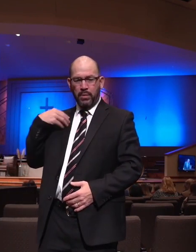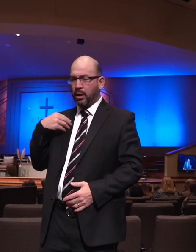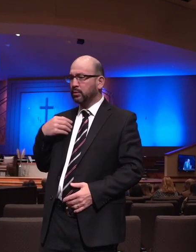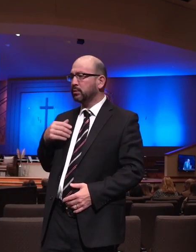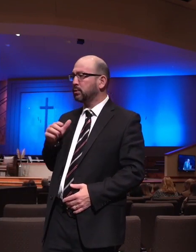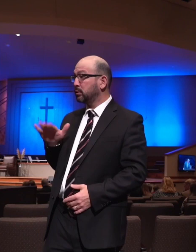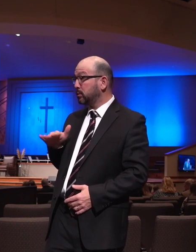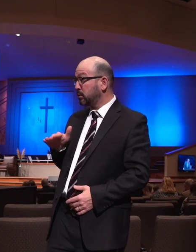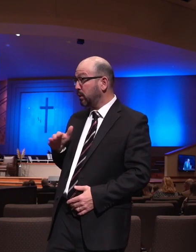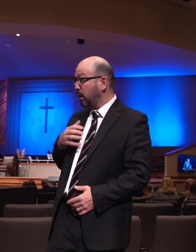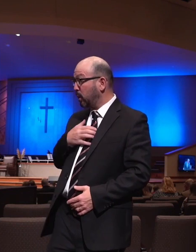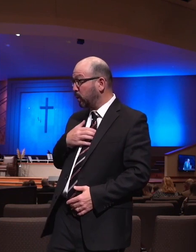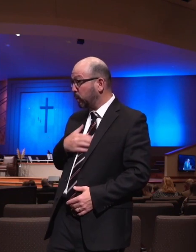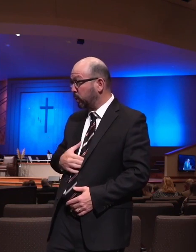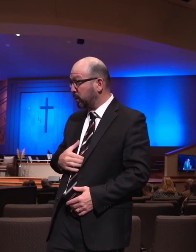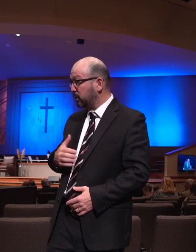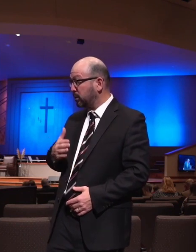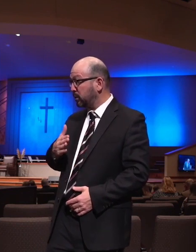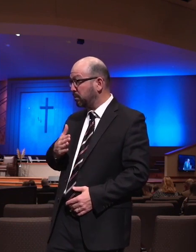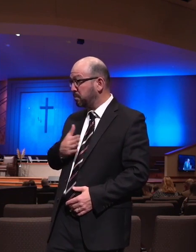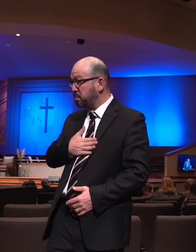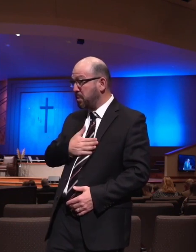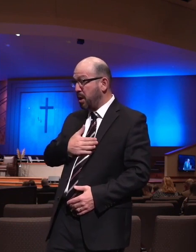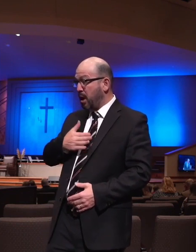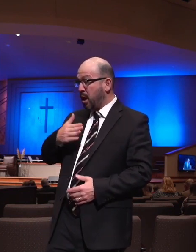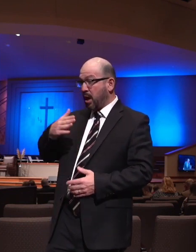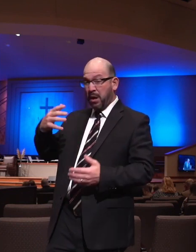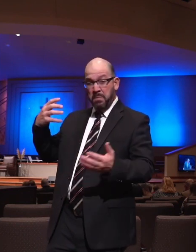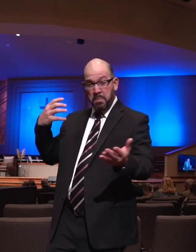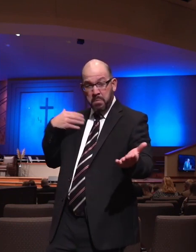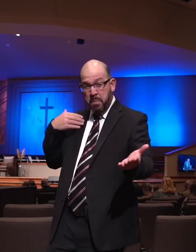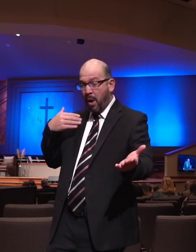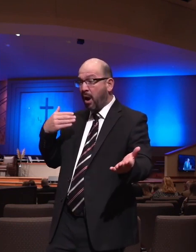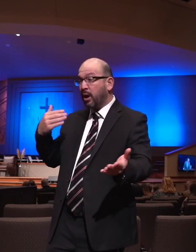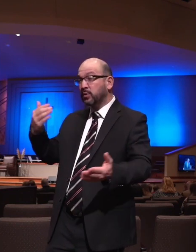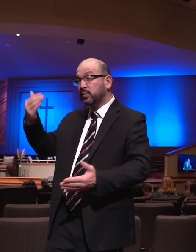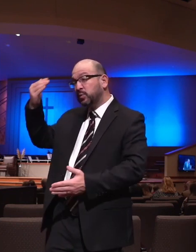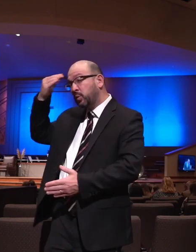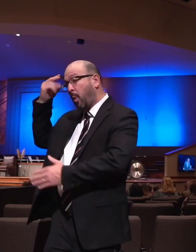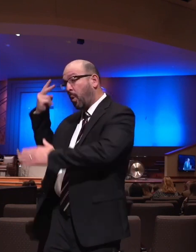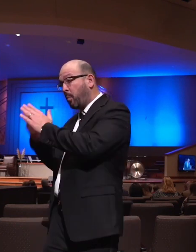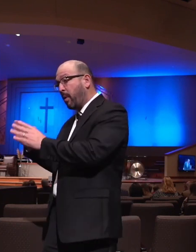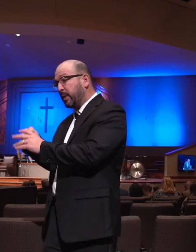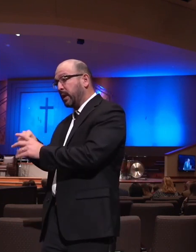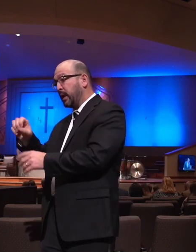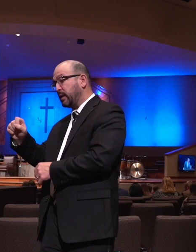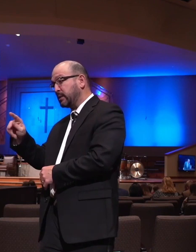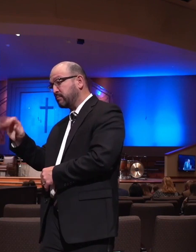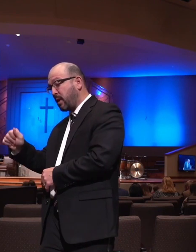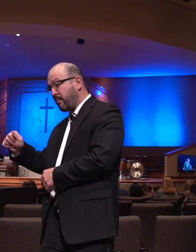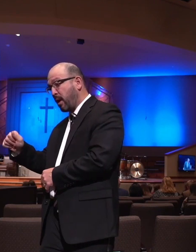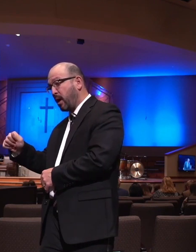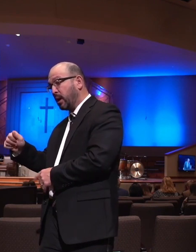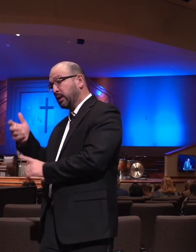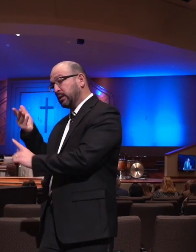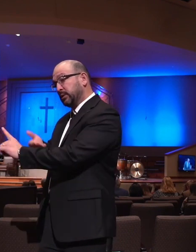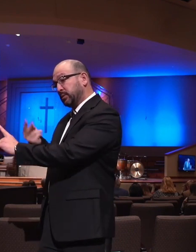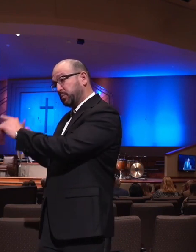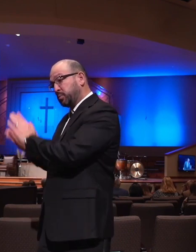my Lord were with the prophet that is in Samaria for he would recover him of his